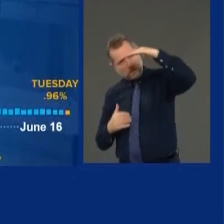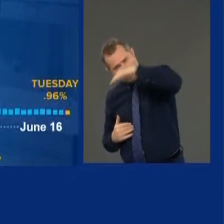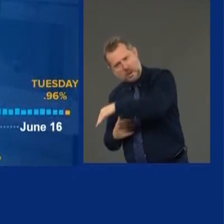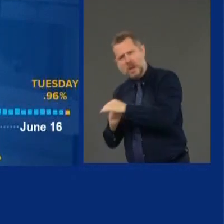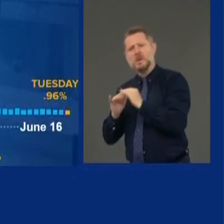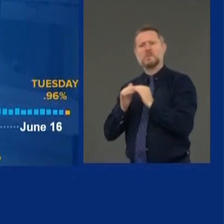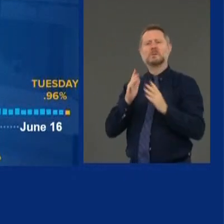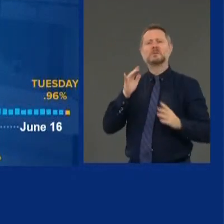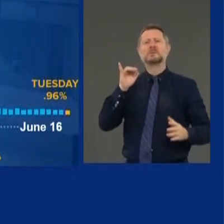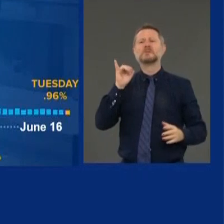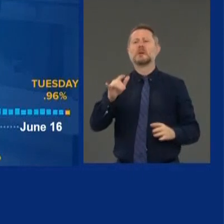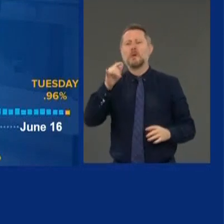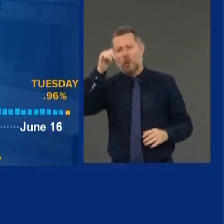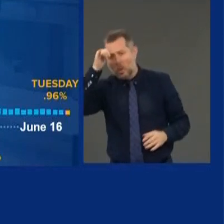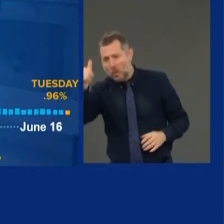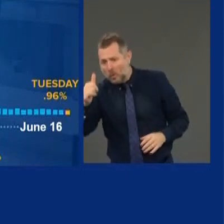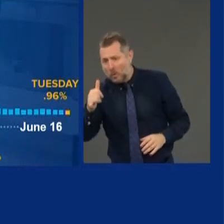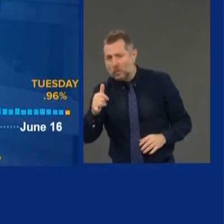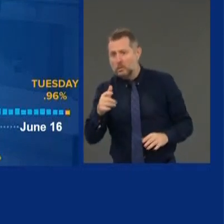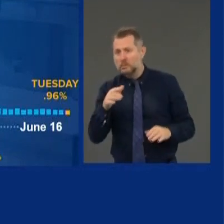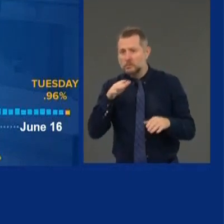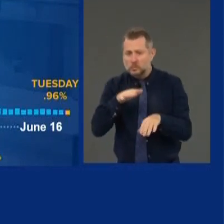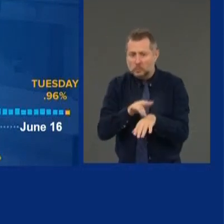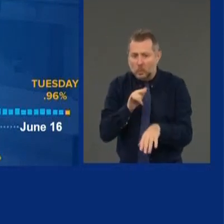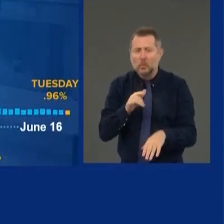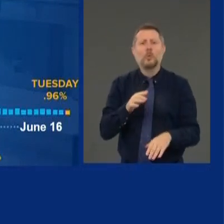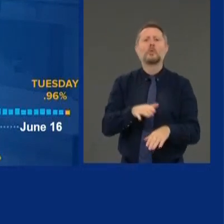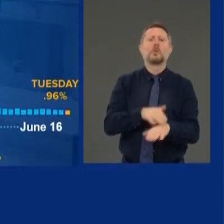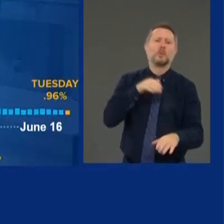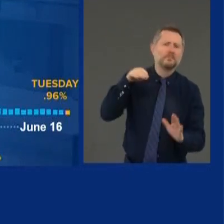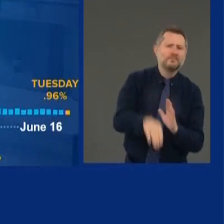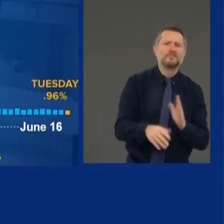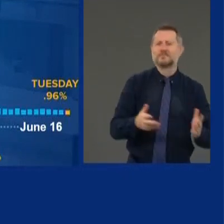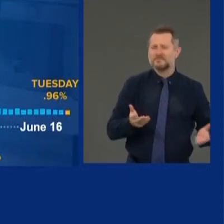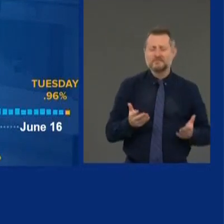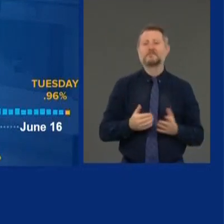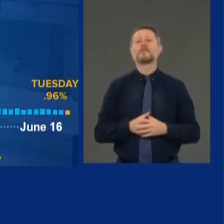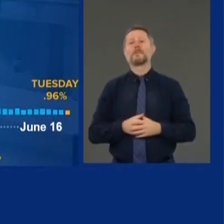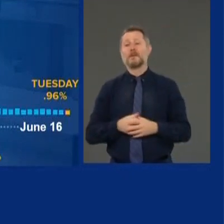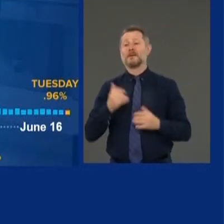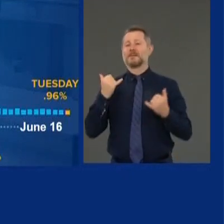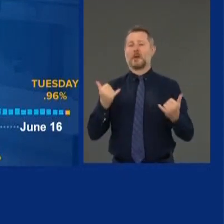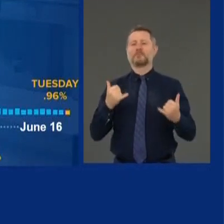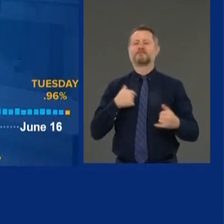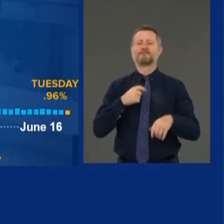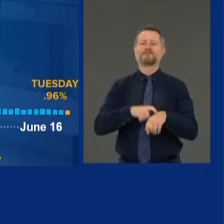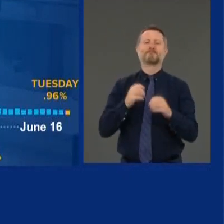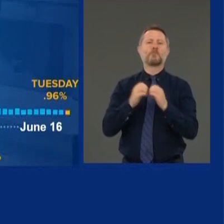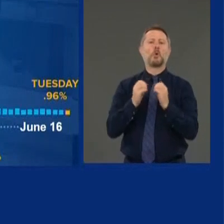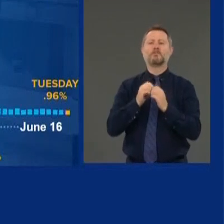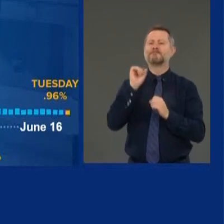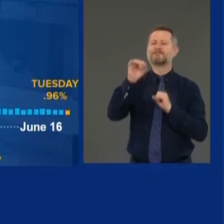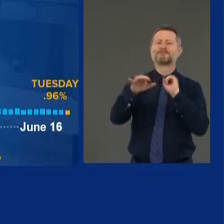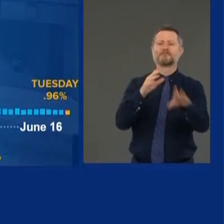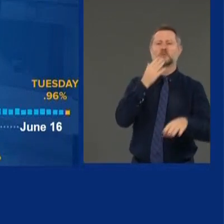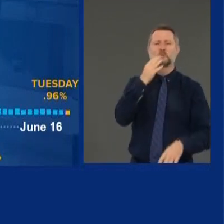WHAT WAS THE PLATEAU? HOW DO WE FLATTEN THE KRVE.